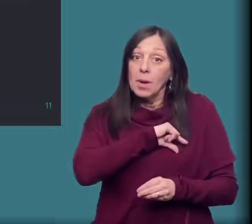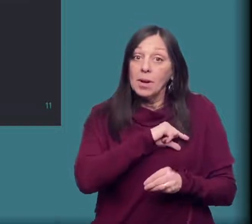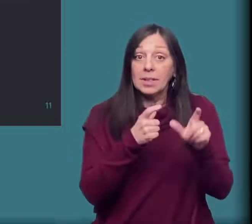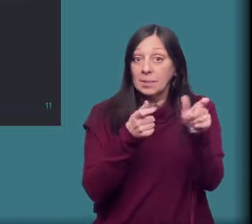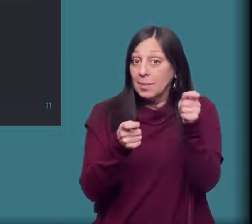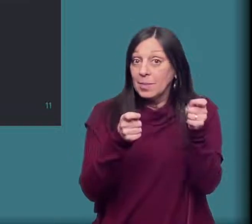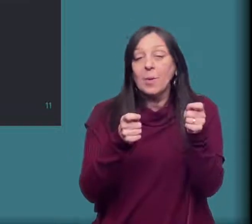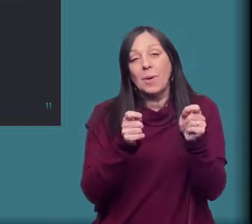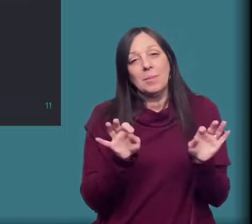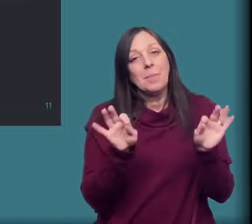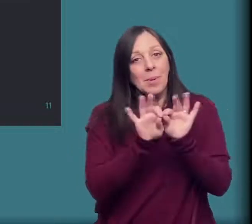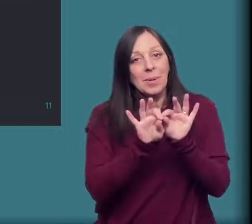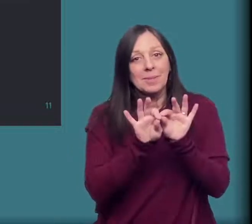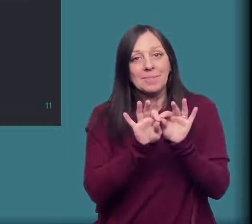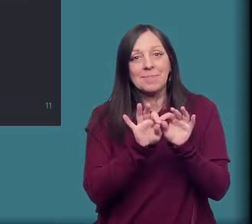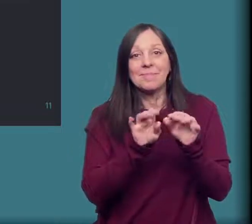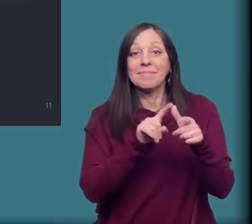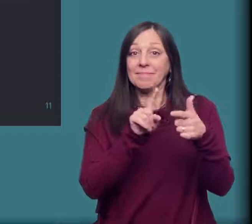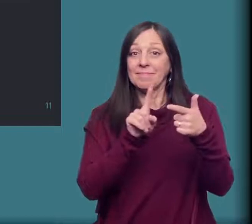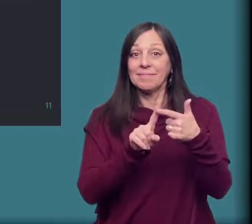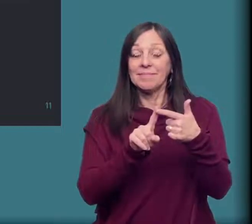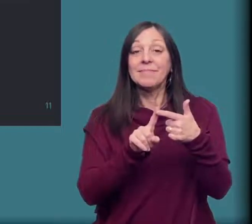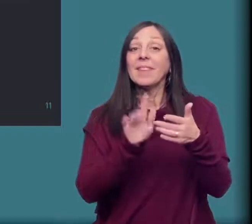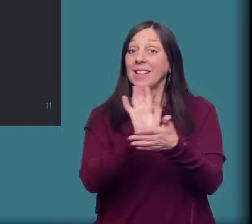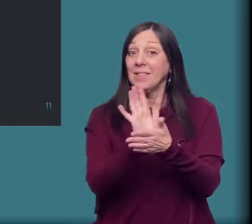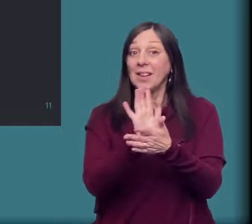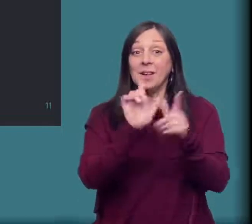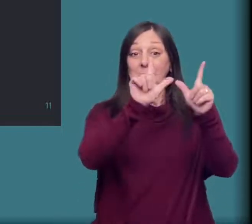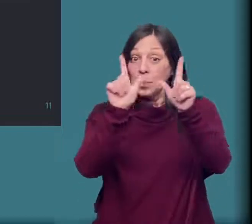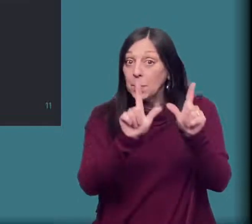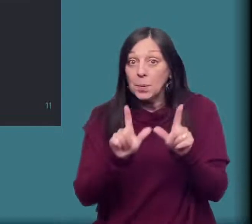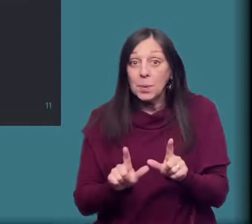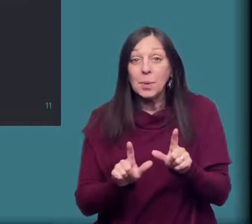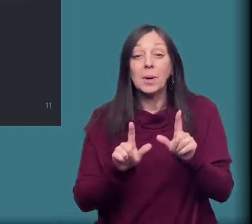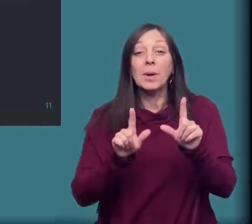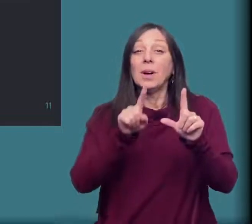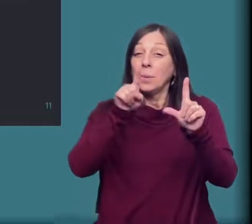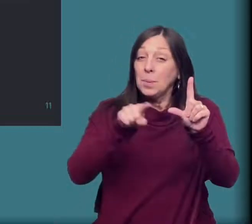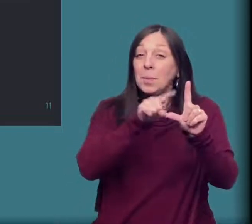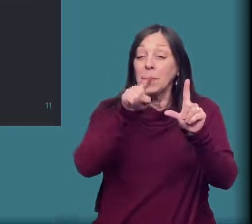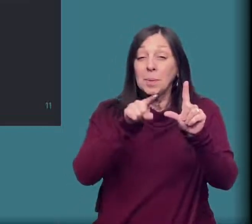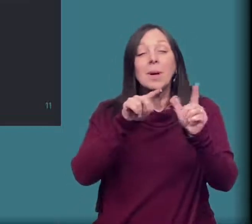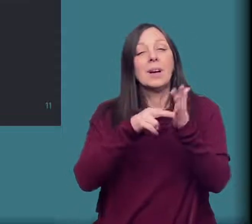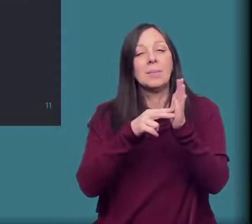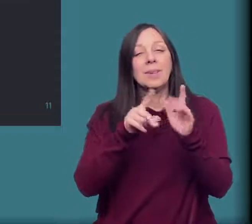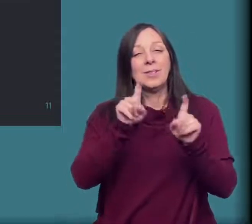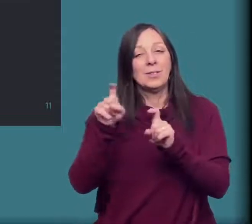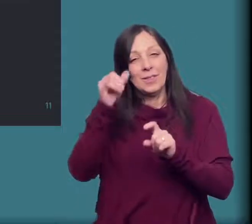It takes a long time to go through all the videos for each question. Icons and freeze frames can be helpful but would need careful design.